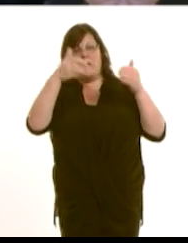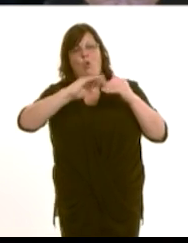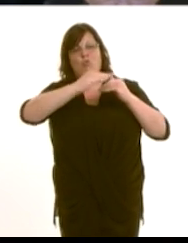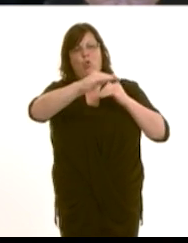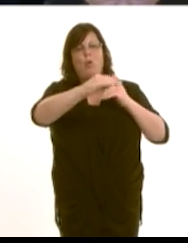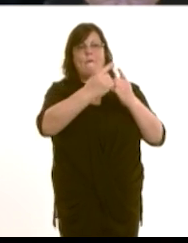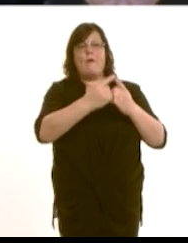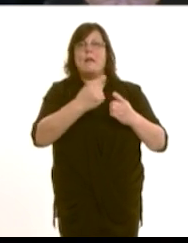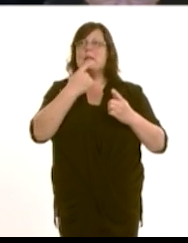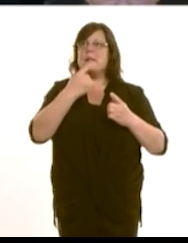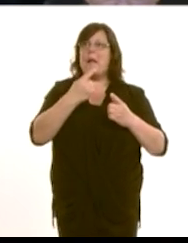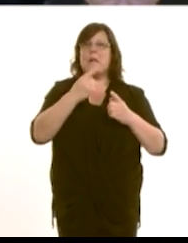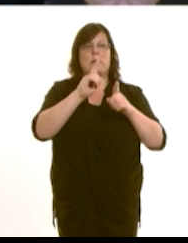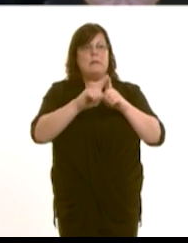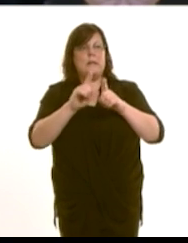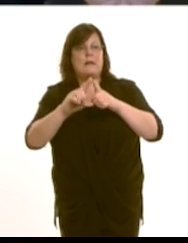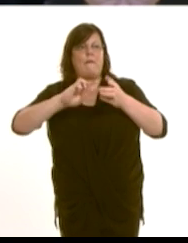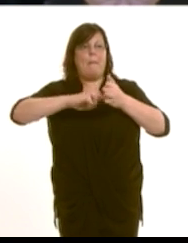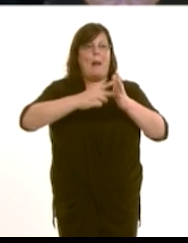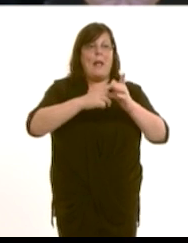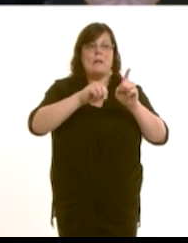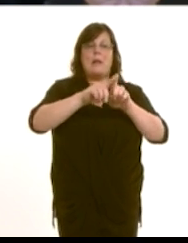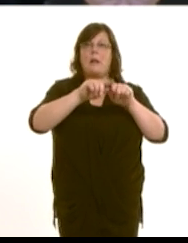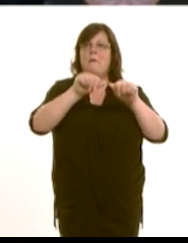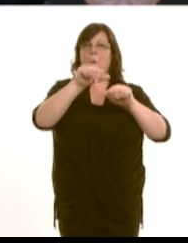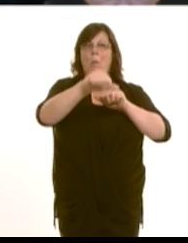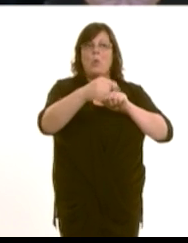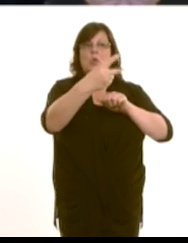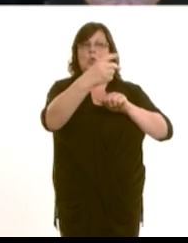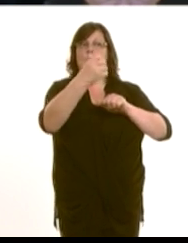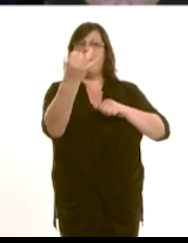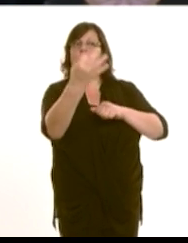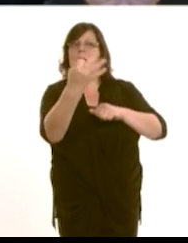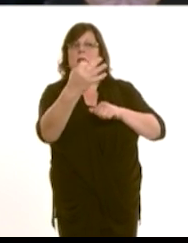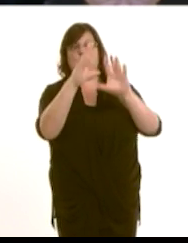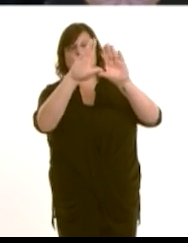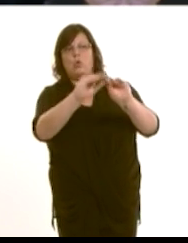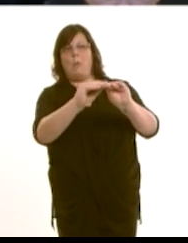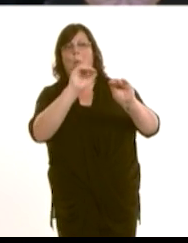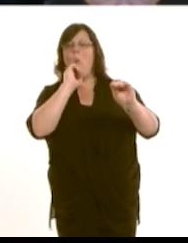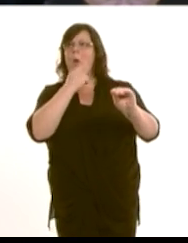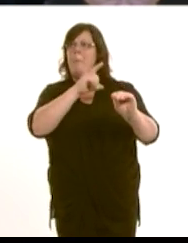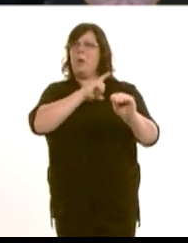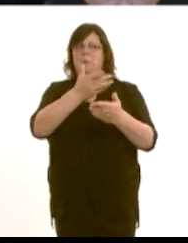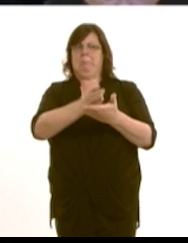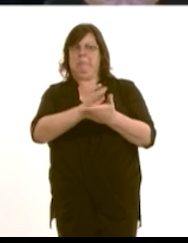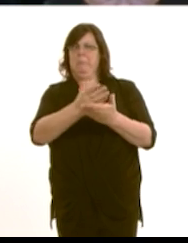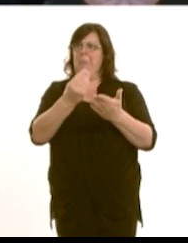such as Glastir, post 2018, were to be deferred because of uncertainty. That suggests to me that you donít have much of a strategy as a Government in terms of